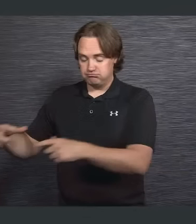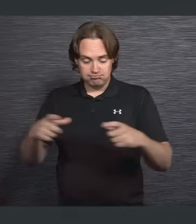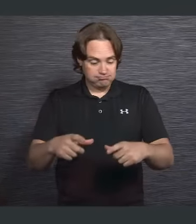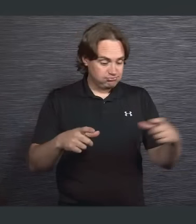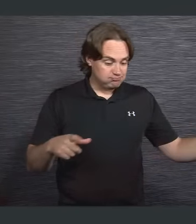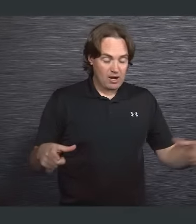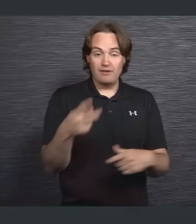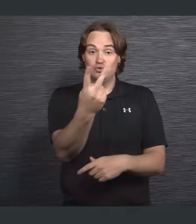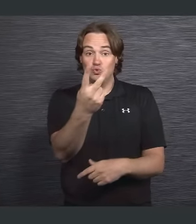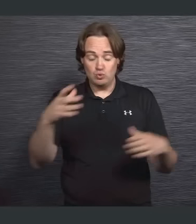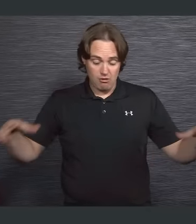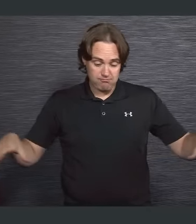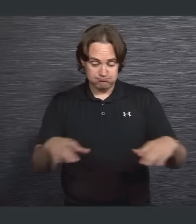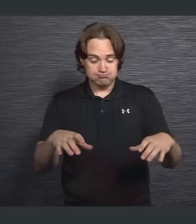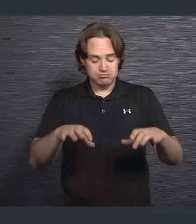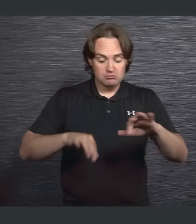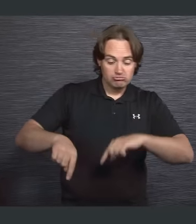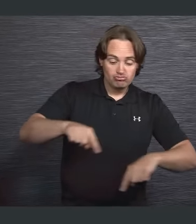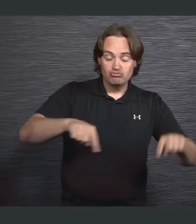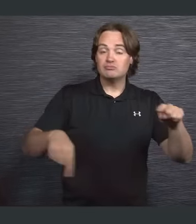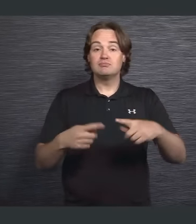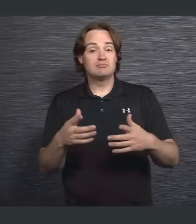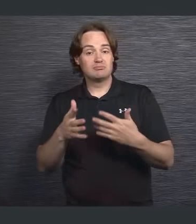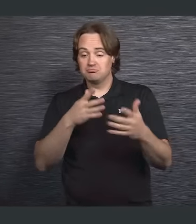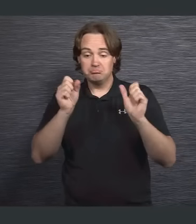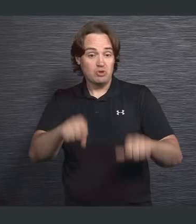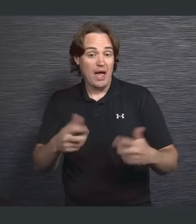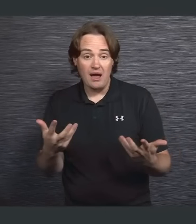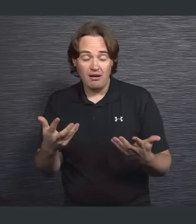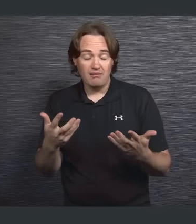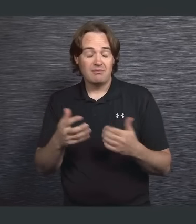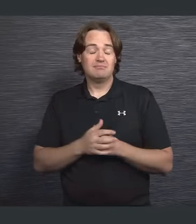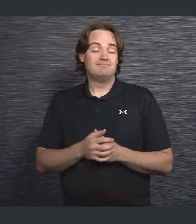controller or a DualSense wireless controller.